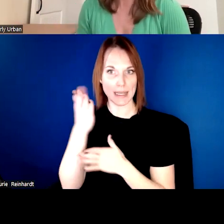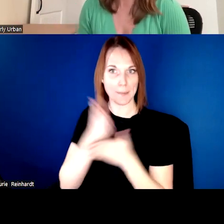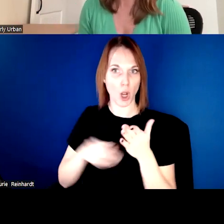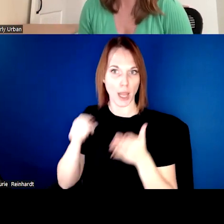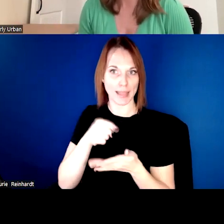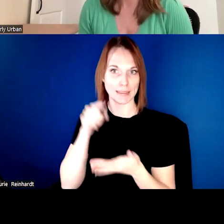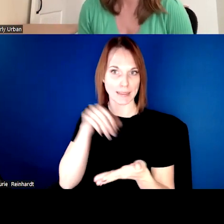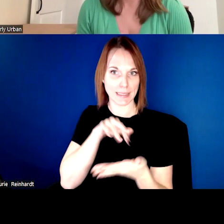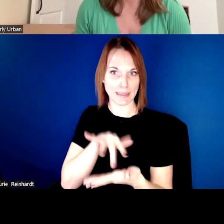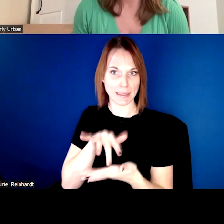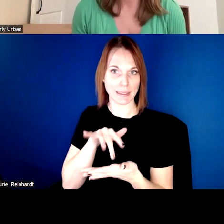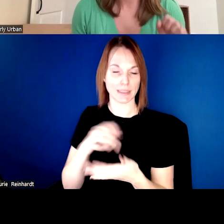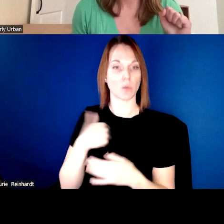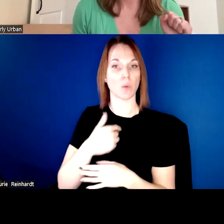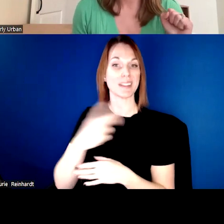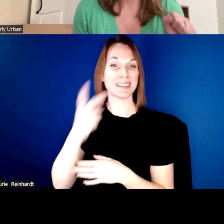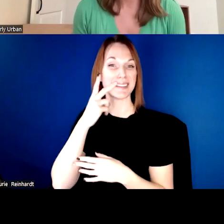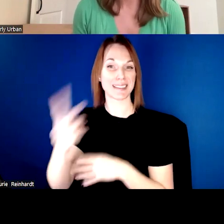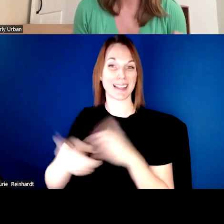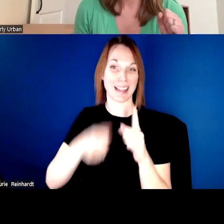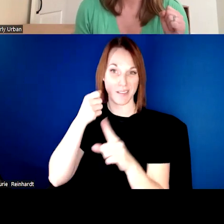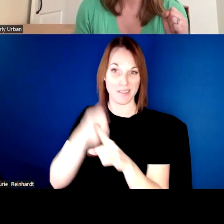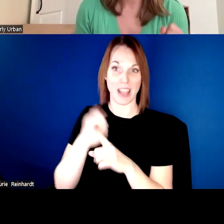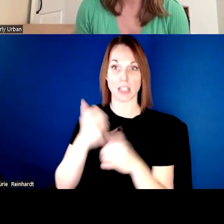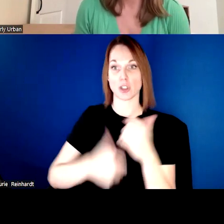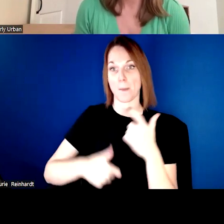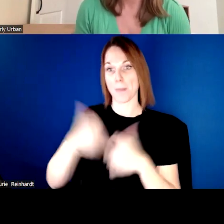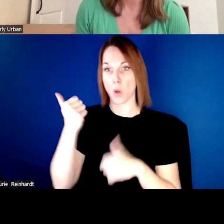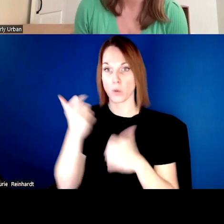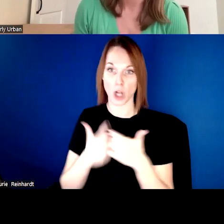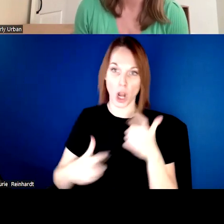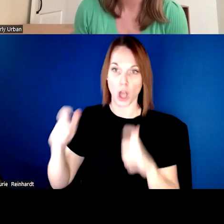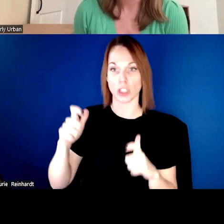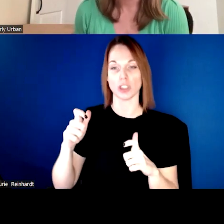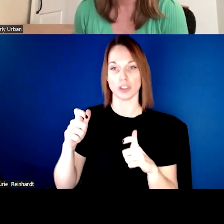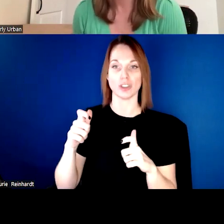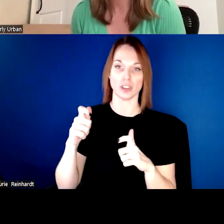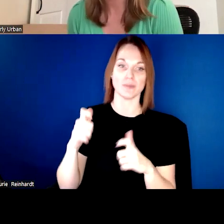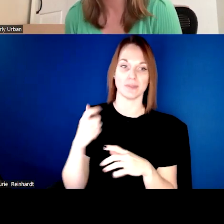the effects are largest for the students that are from lower income families. This means